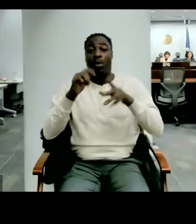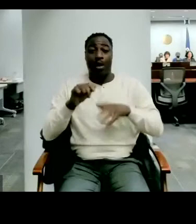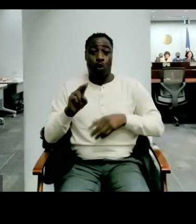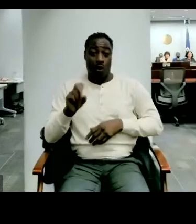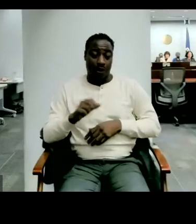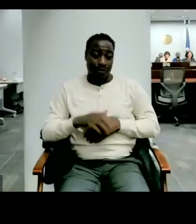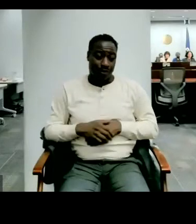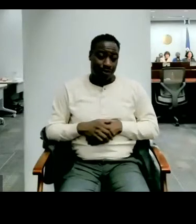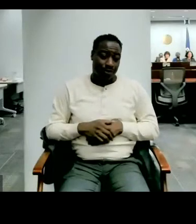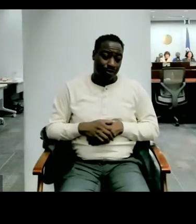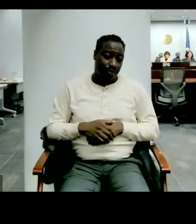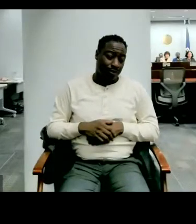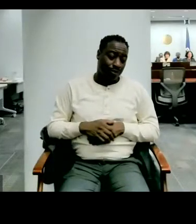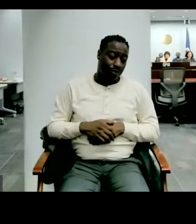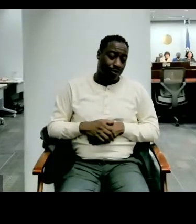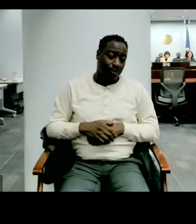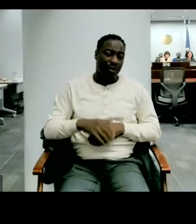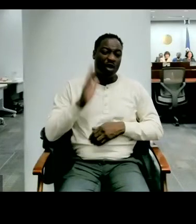I'm going to raise a number of issues, five-thousand-foot